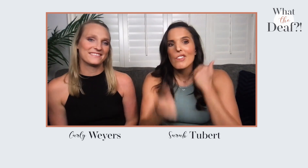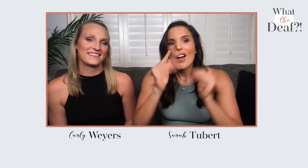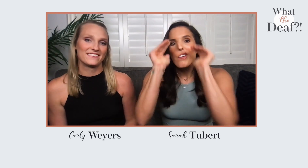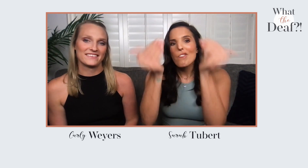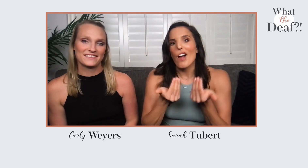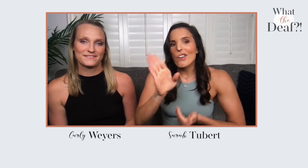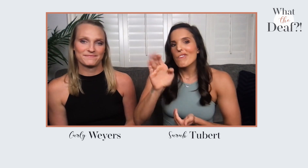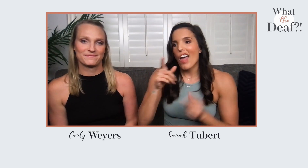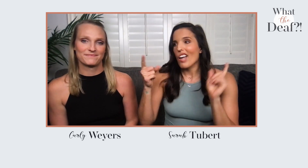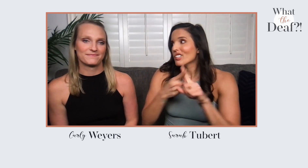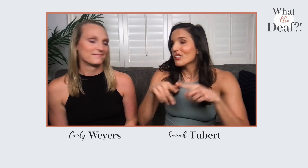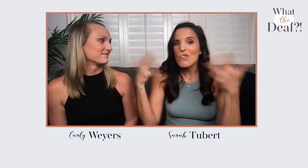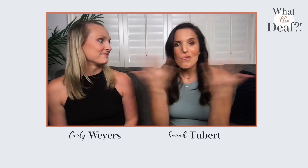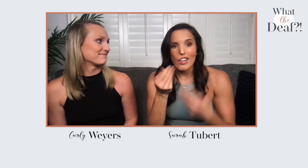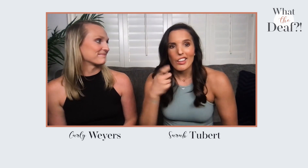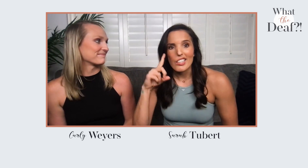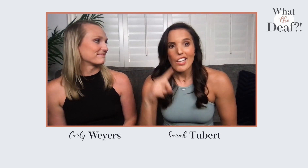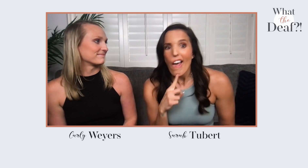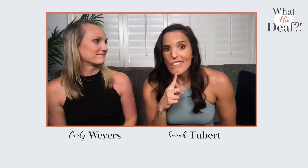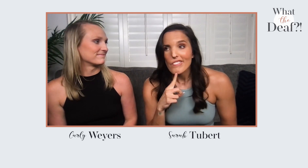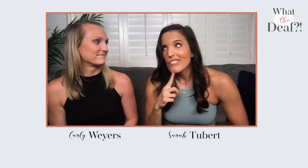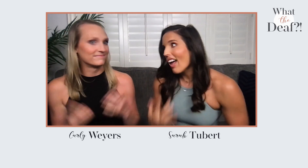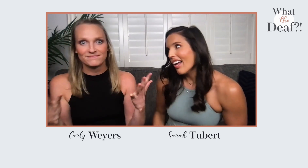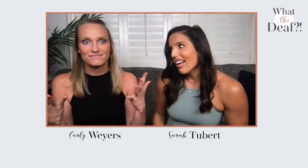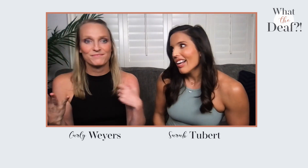Hello, everyone. Welcome back to the What The Deaf?! Podcast.